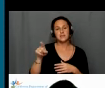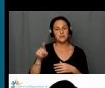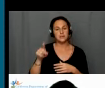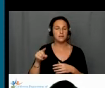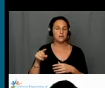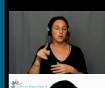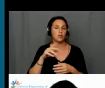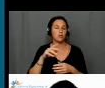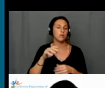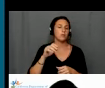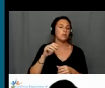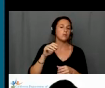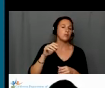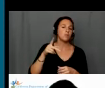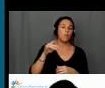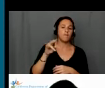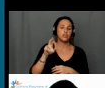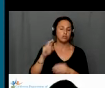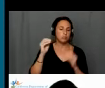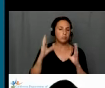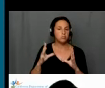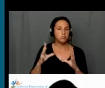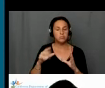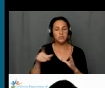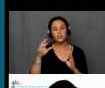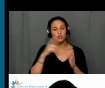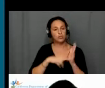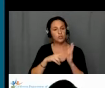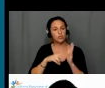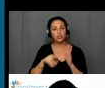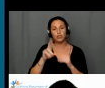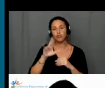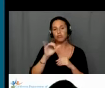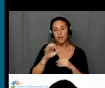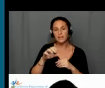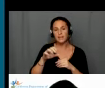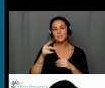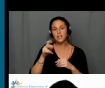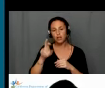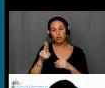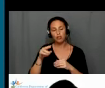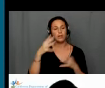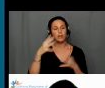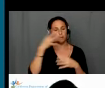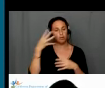Merced. His research focuses on race, gender, immigration, labor, religion